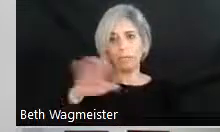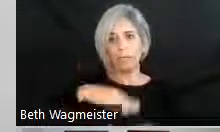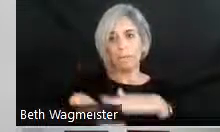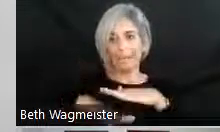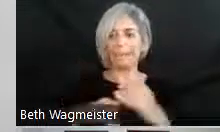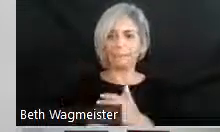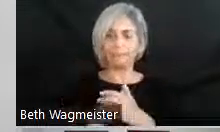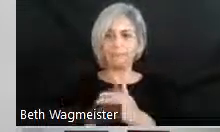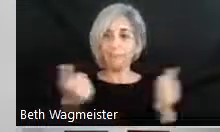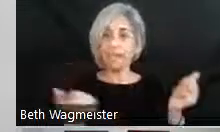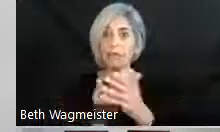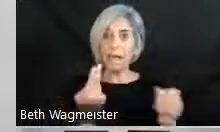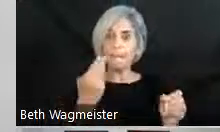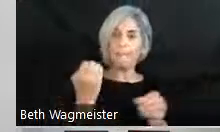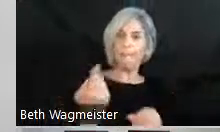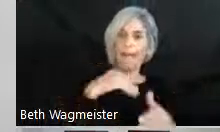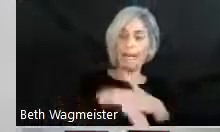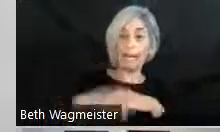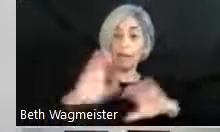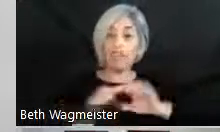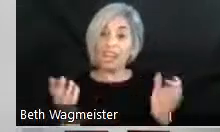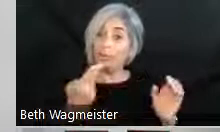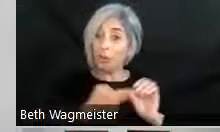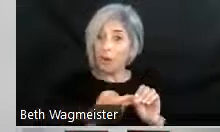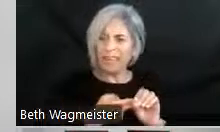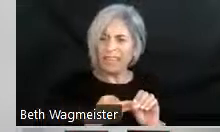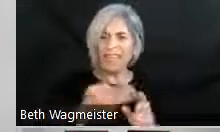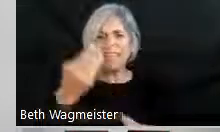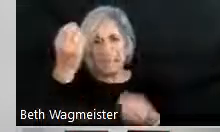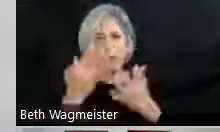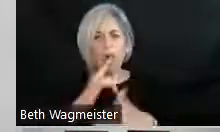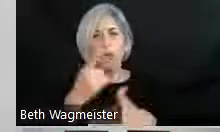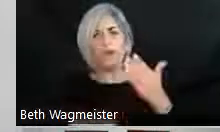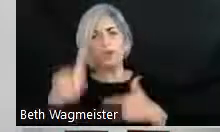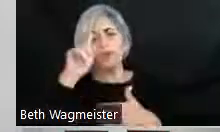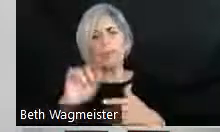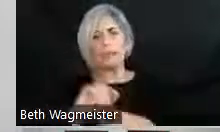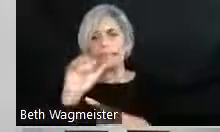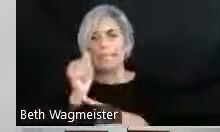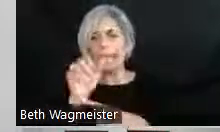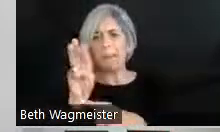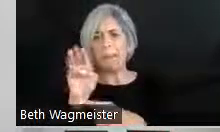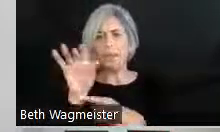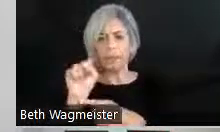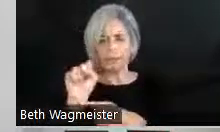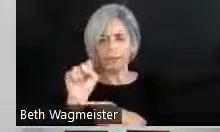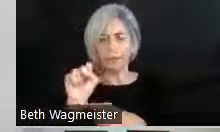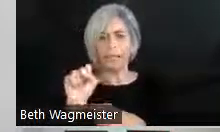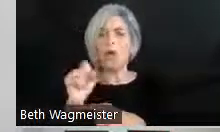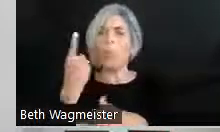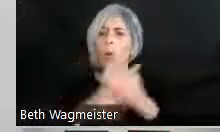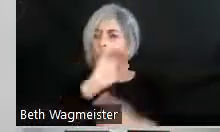Everyone jump back in that chat, I'd like to tell me what you think across ten metrics. What percentage of men fit the